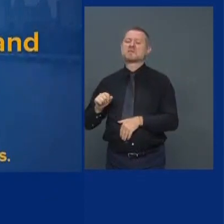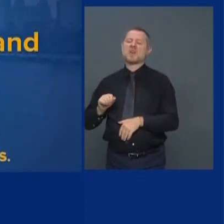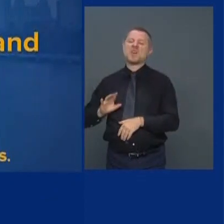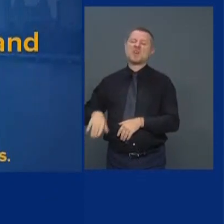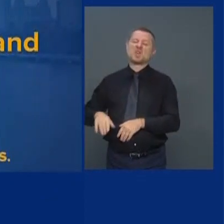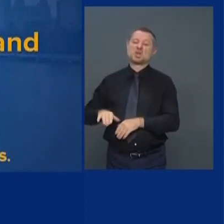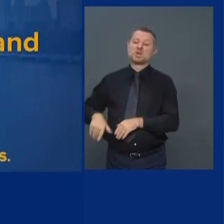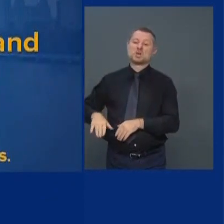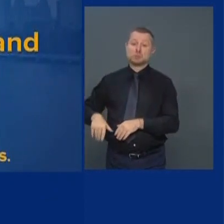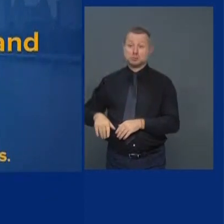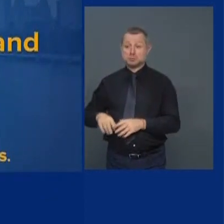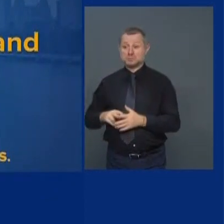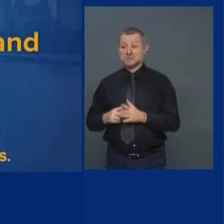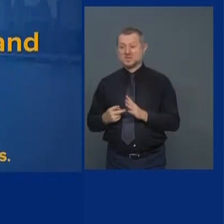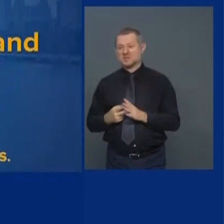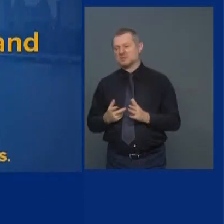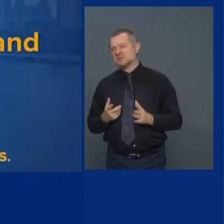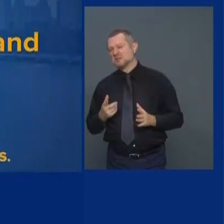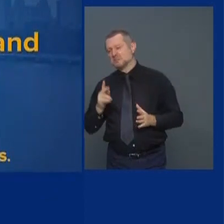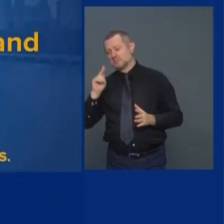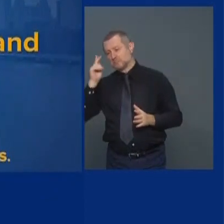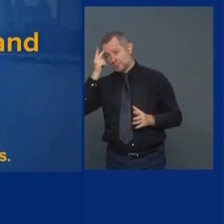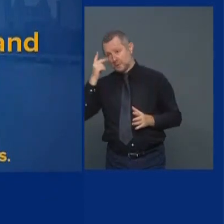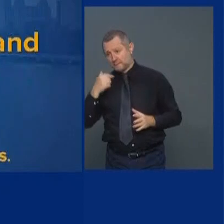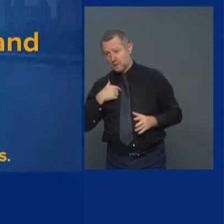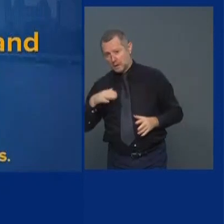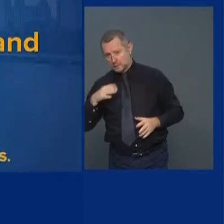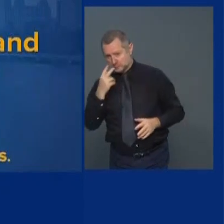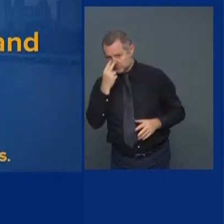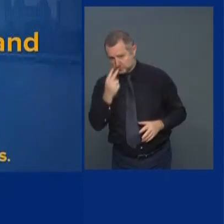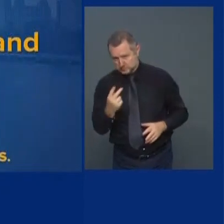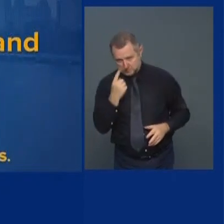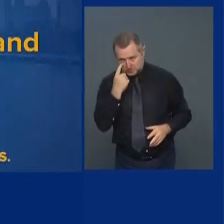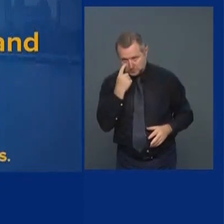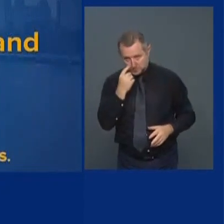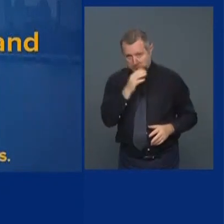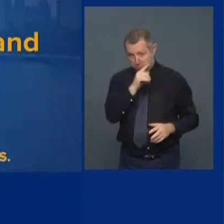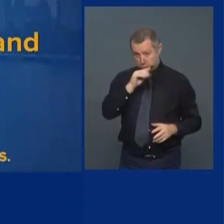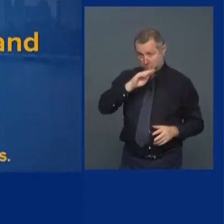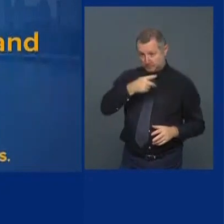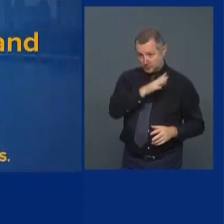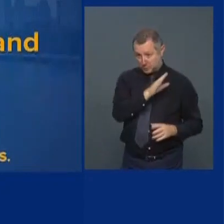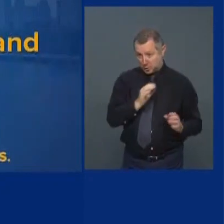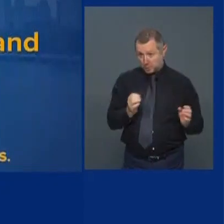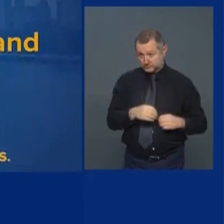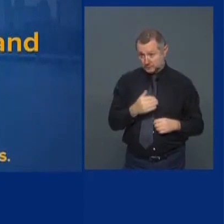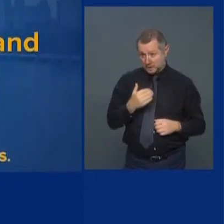PRESIDENT SAYS IT'S POLITICAL. THE PRESIDENT OVERRIDES THE FDA.